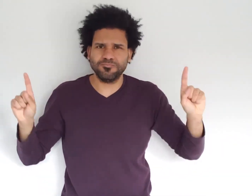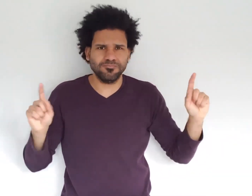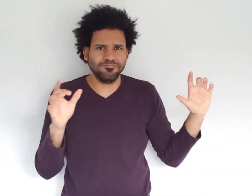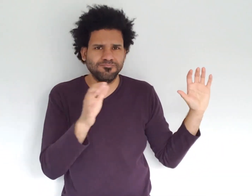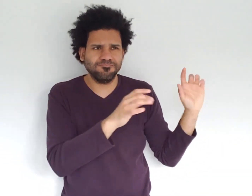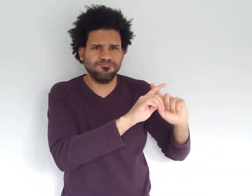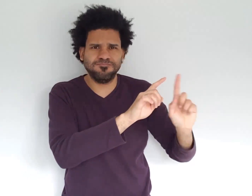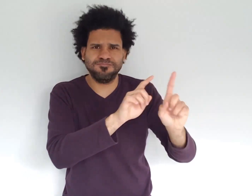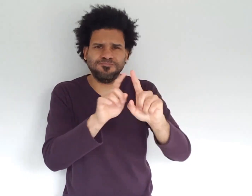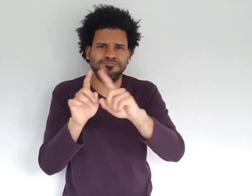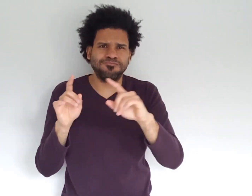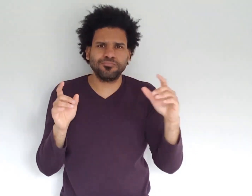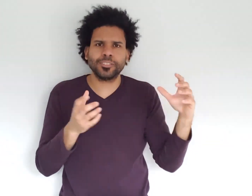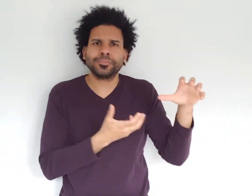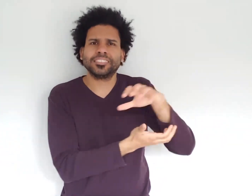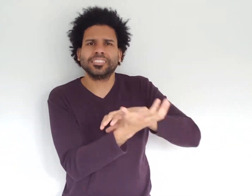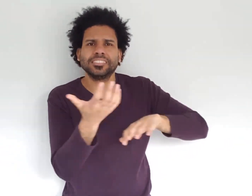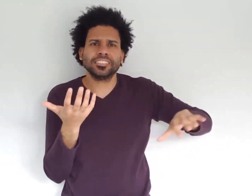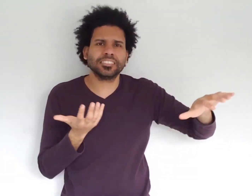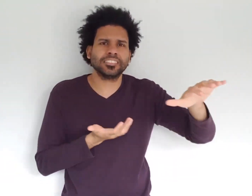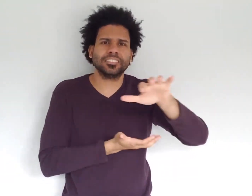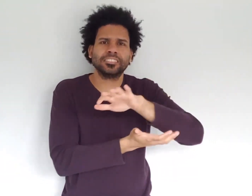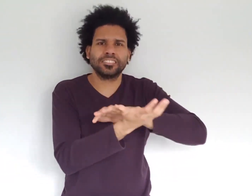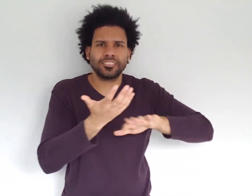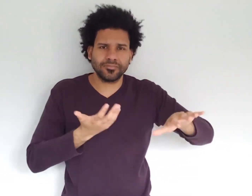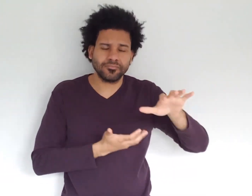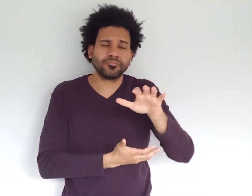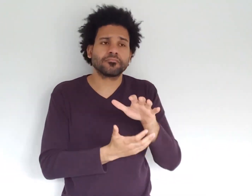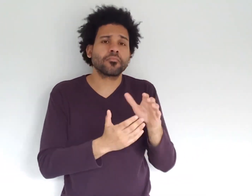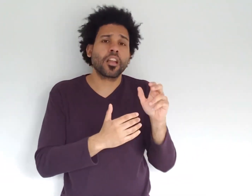The elements are mixing together in the core of the earth.